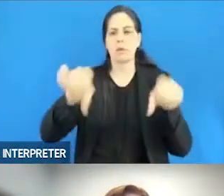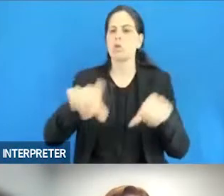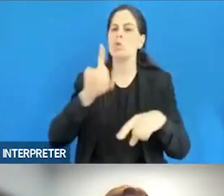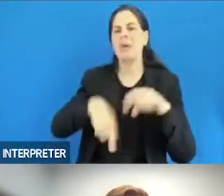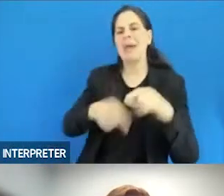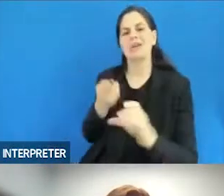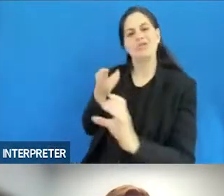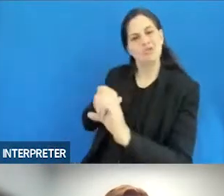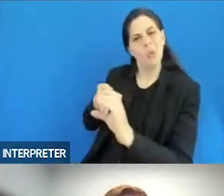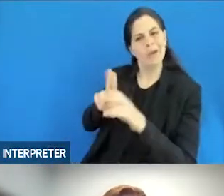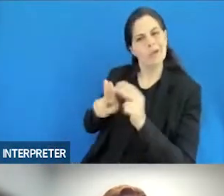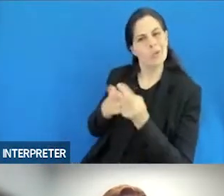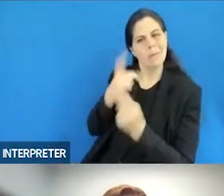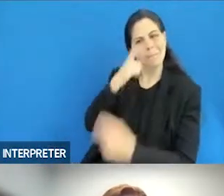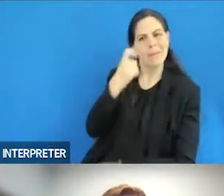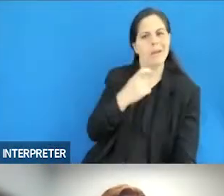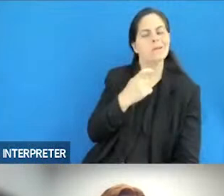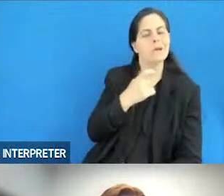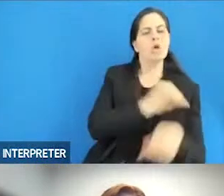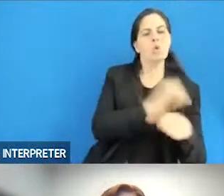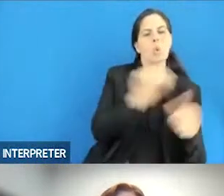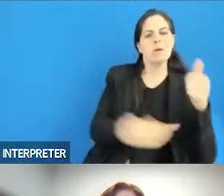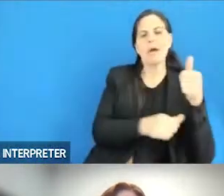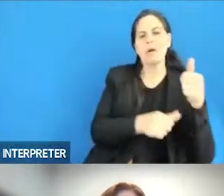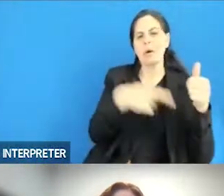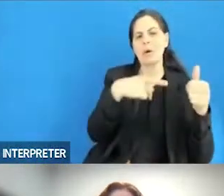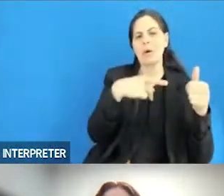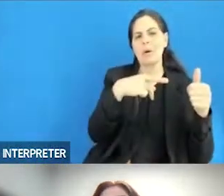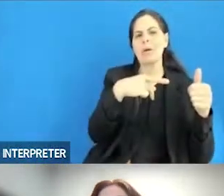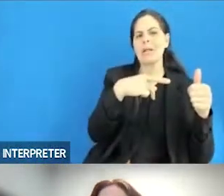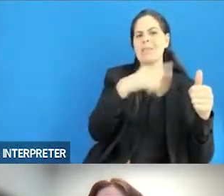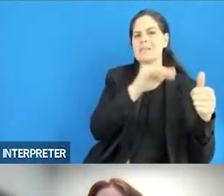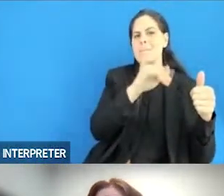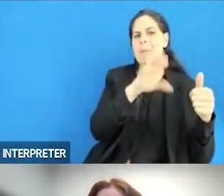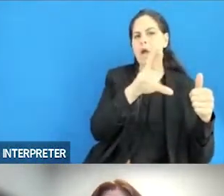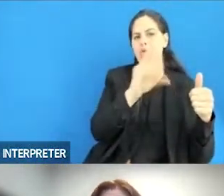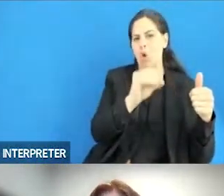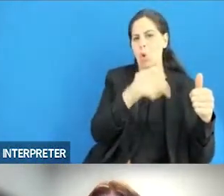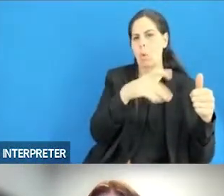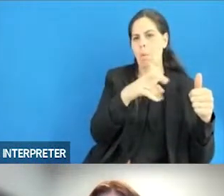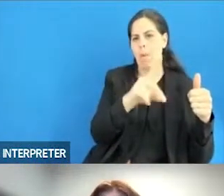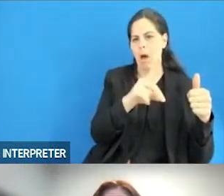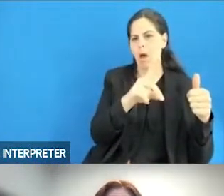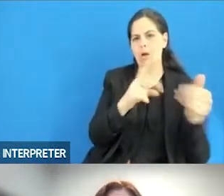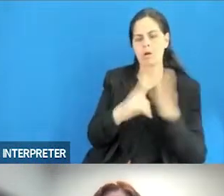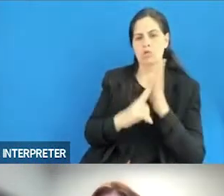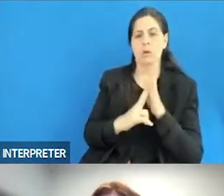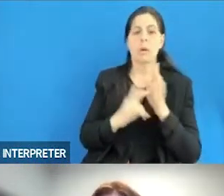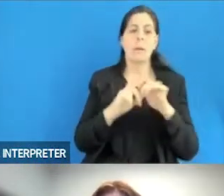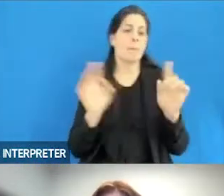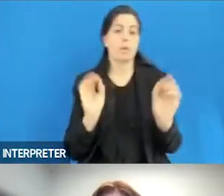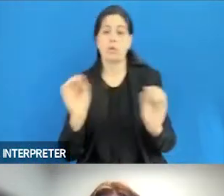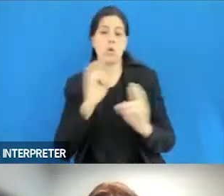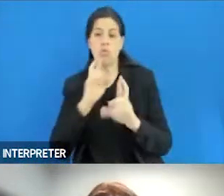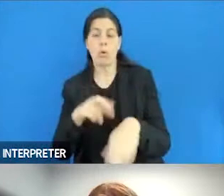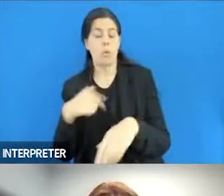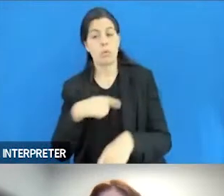of having worked under under a MicroPod contract. There's no reporting, which makes it really simple. For podcasters who are just starting out,